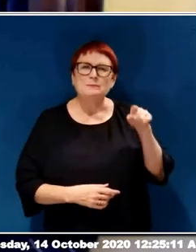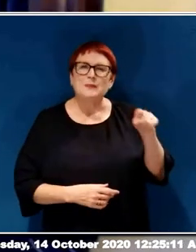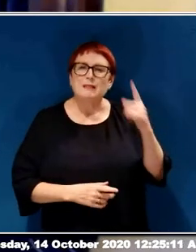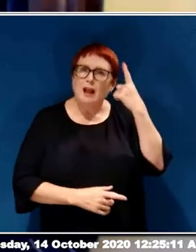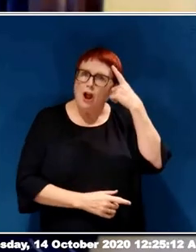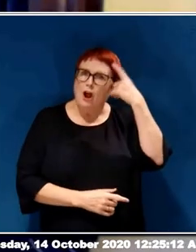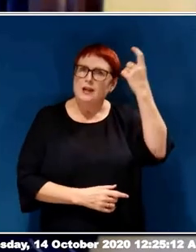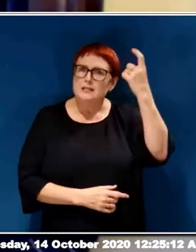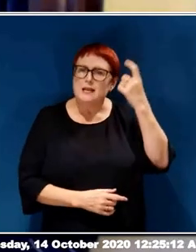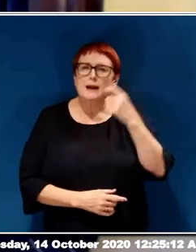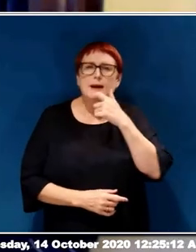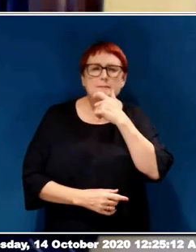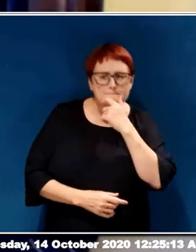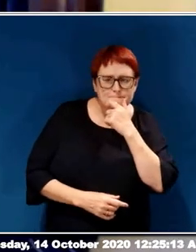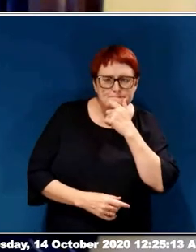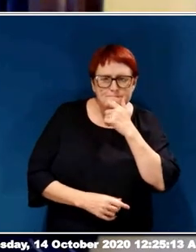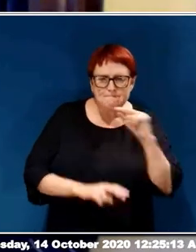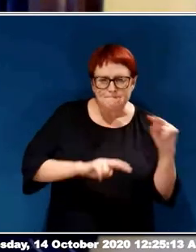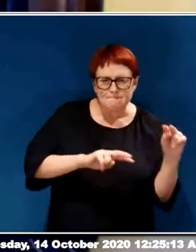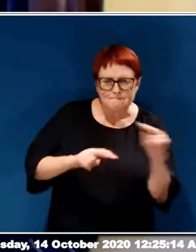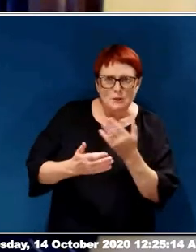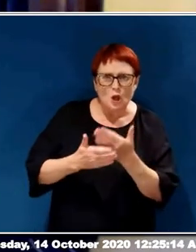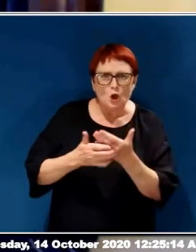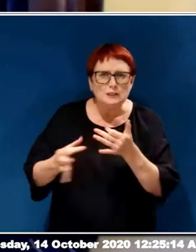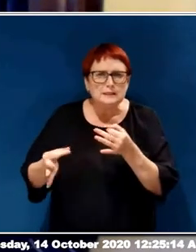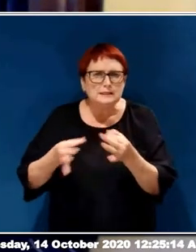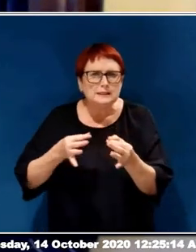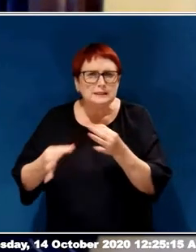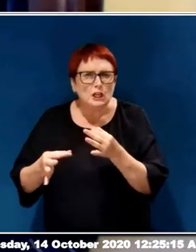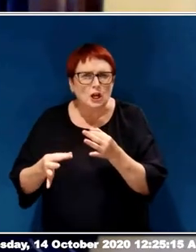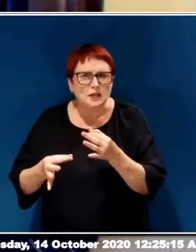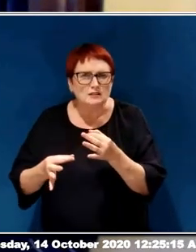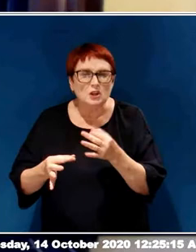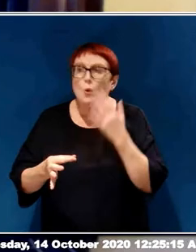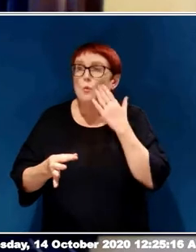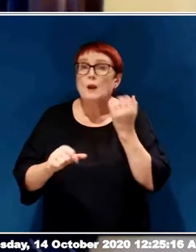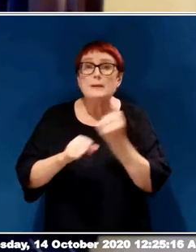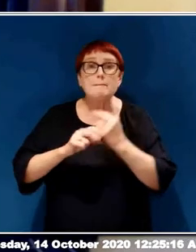that built environments were fully accessible, that didn't contain in-built